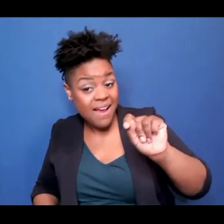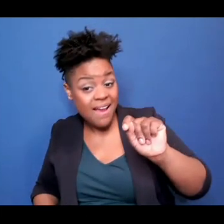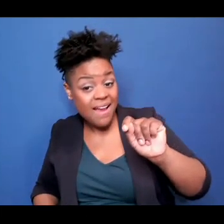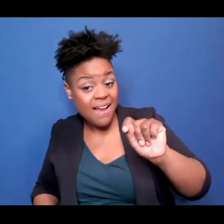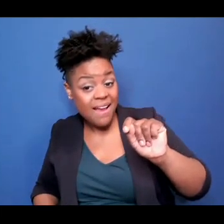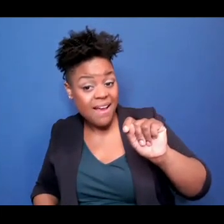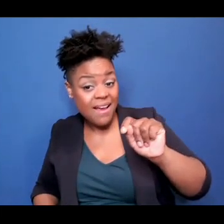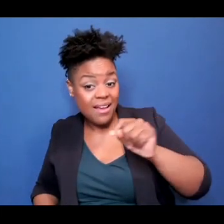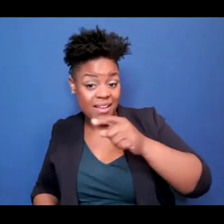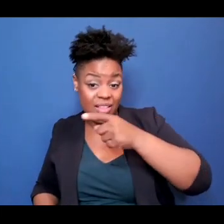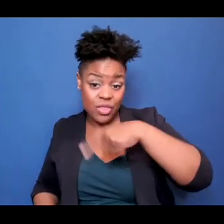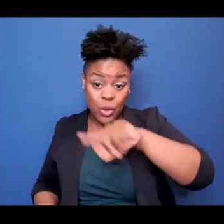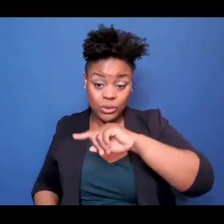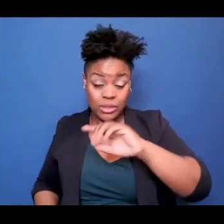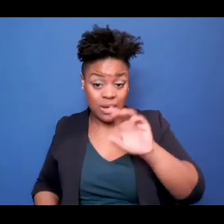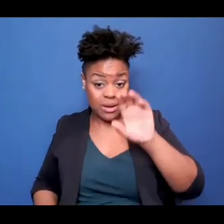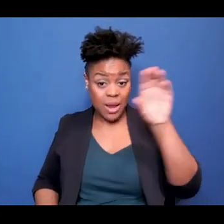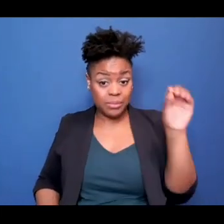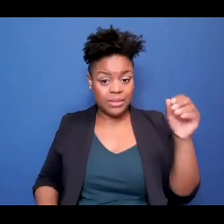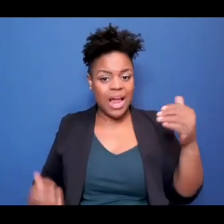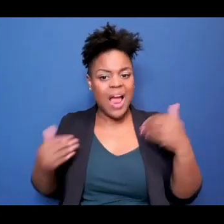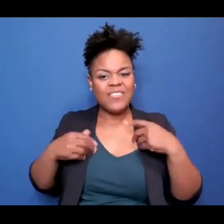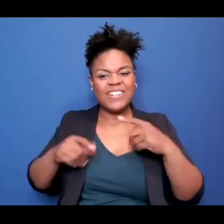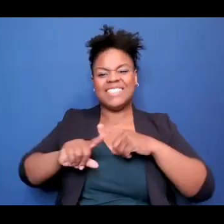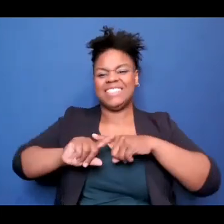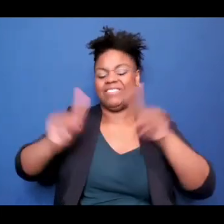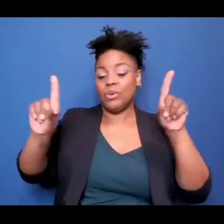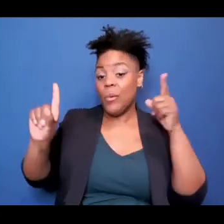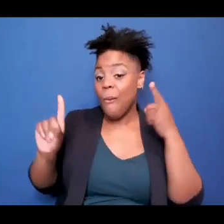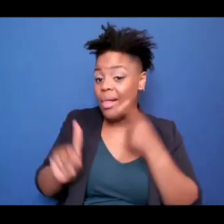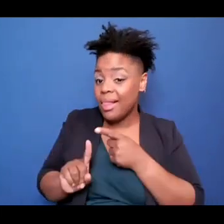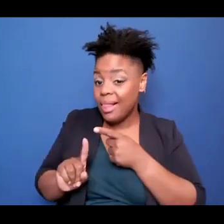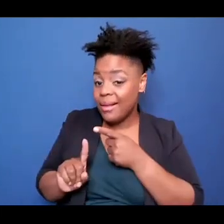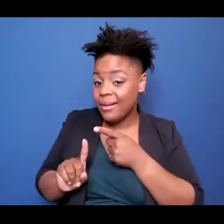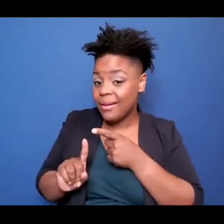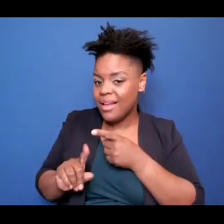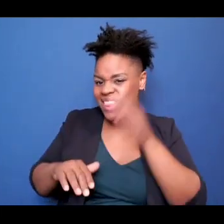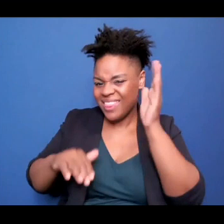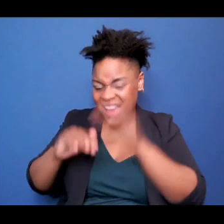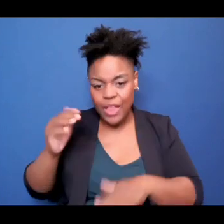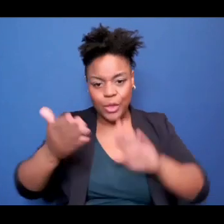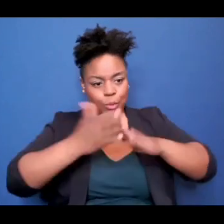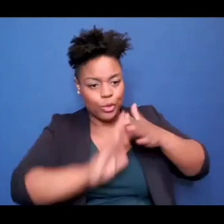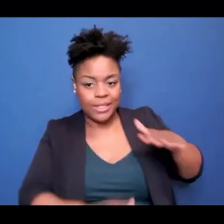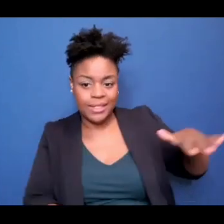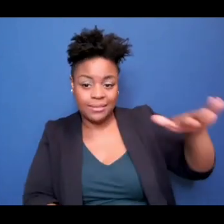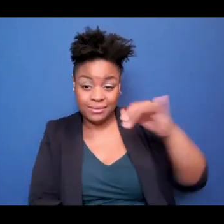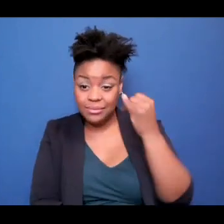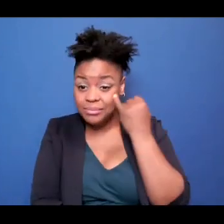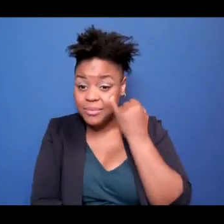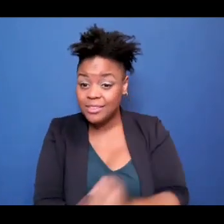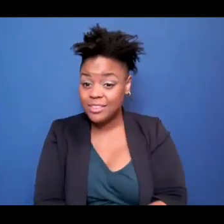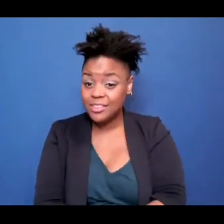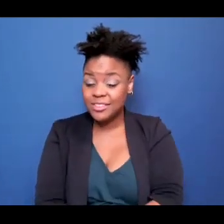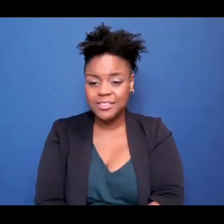THAT ARE INTERESTED HAD THEIR BOTTOM LINE HAVE ENTIRELY -- AN ENTIRELY DIFFERENT SET OF GOALS OR NEEDS THAN WHAT THE COMMUNITY